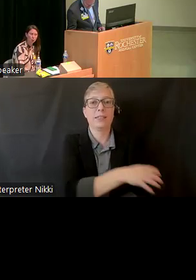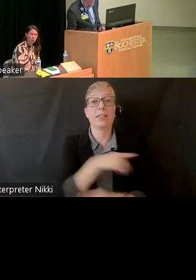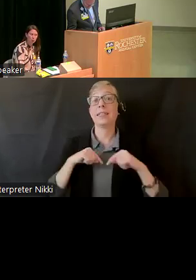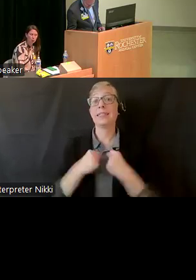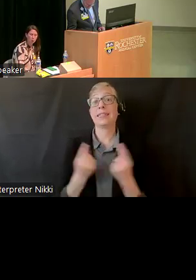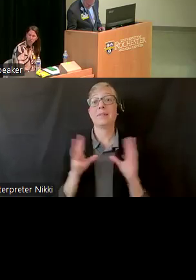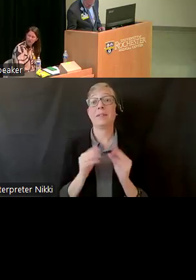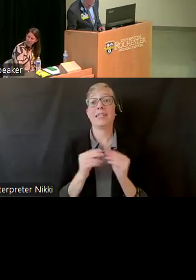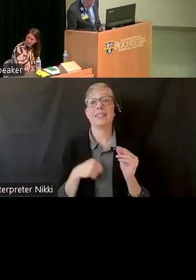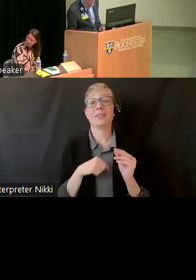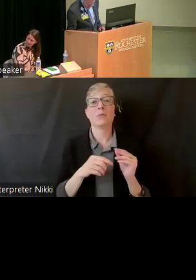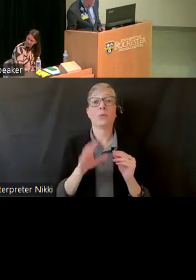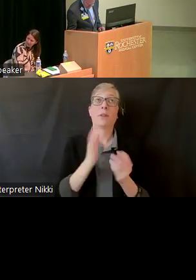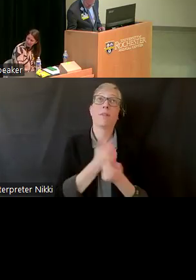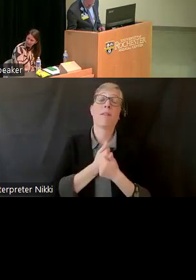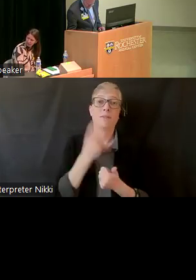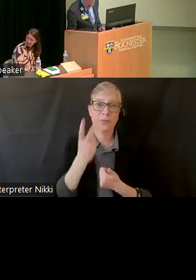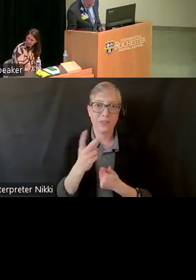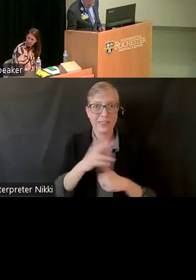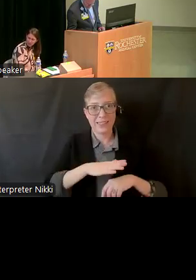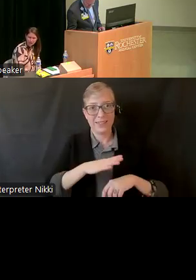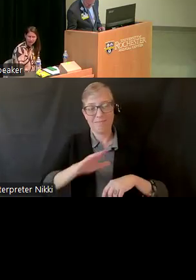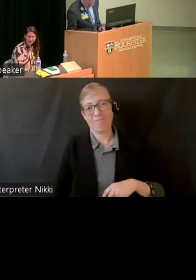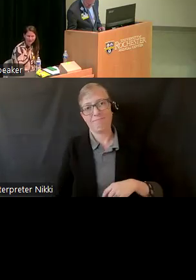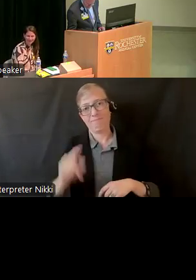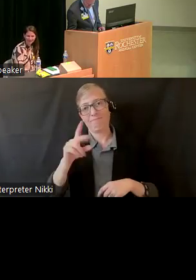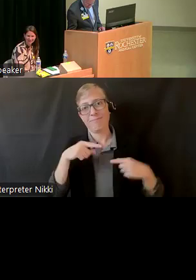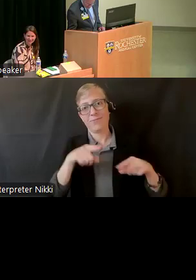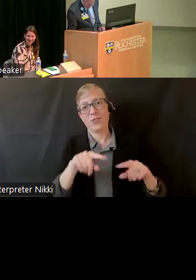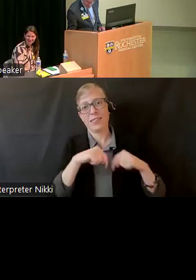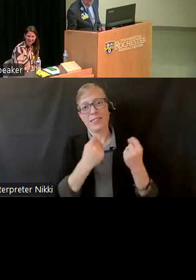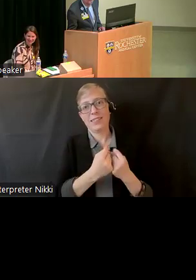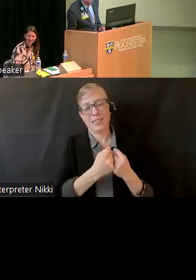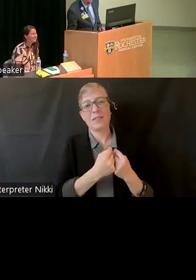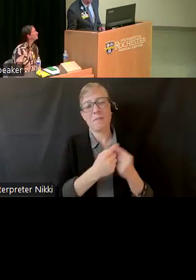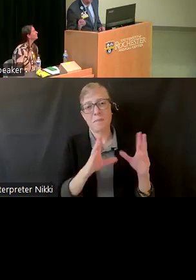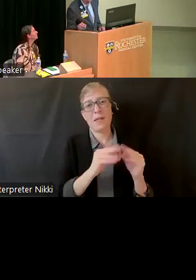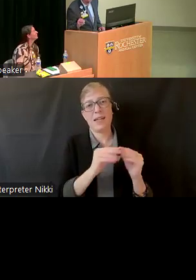i would love a dog at a team meeting yes are you writing that down Dr rooney i am i'm I'm